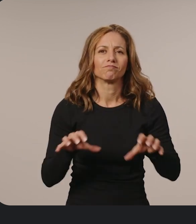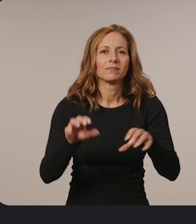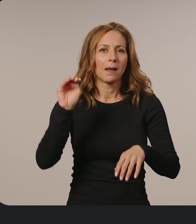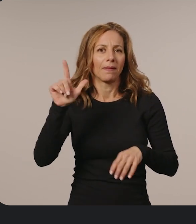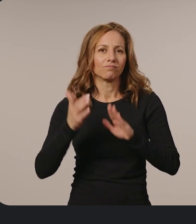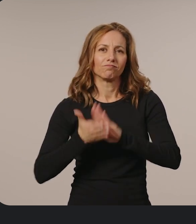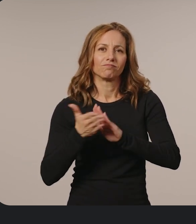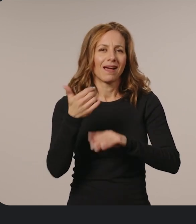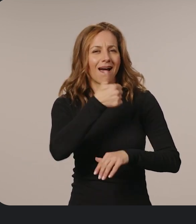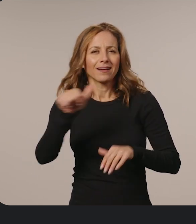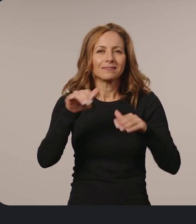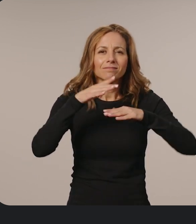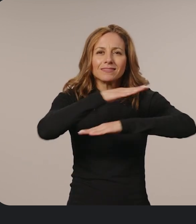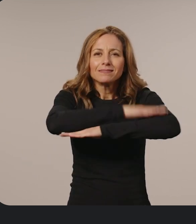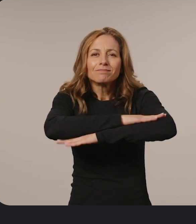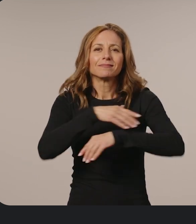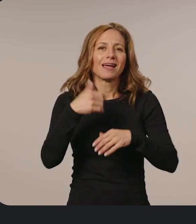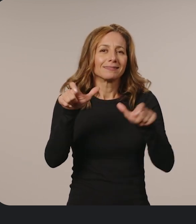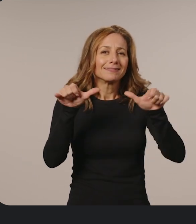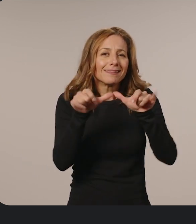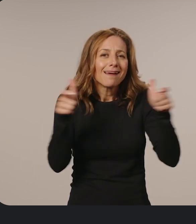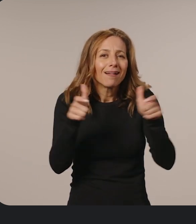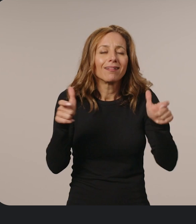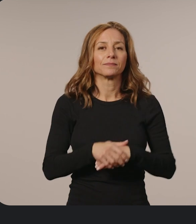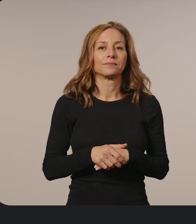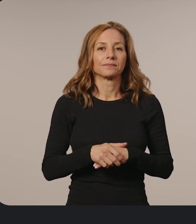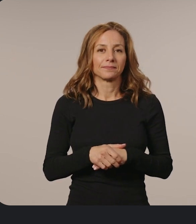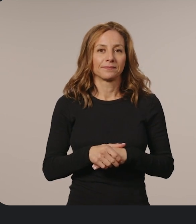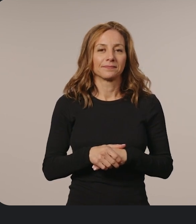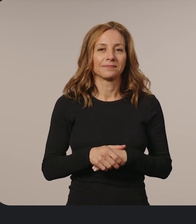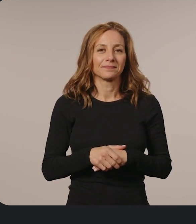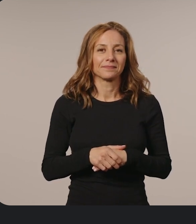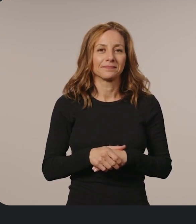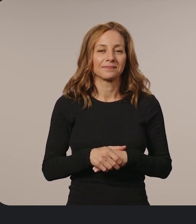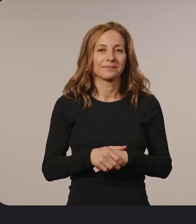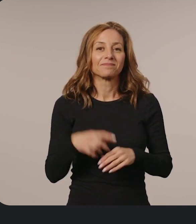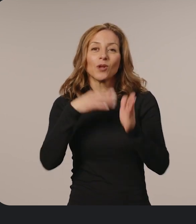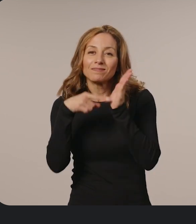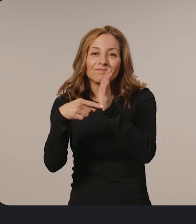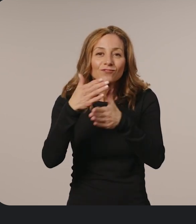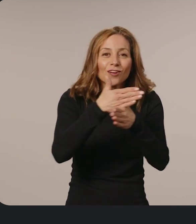reliable, stable, performant ML systems at any scale and on any platform.